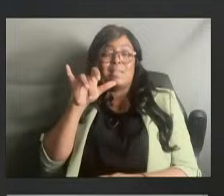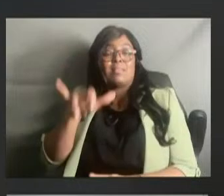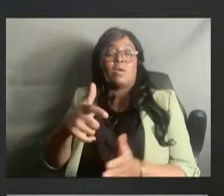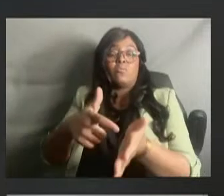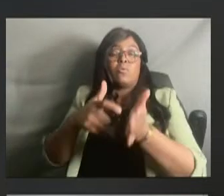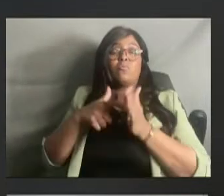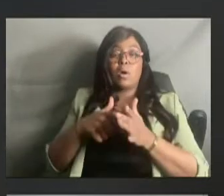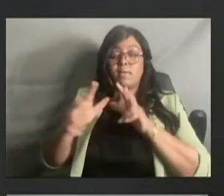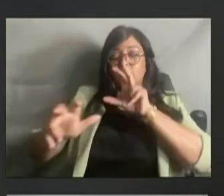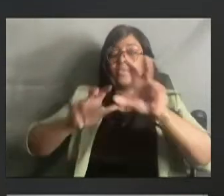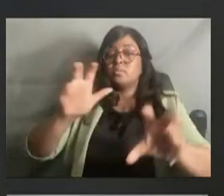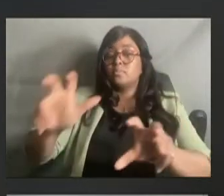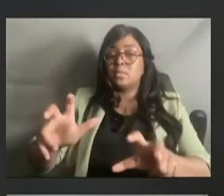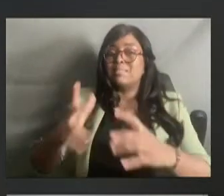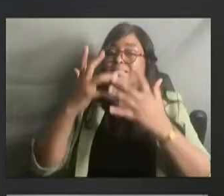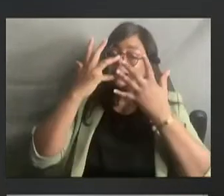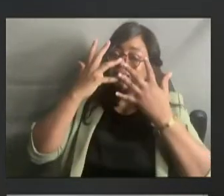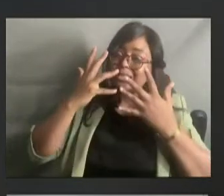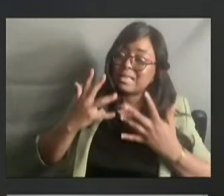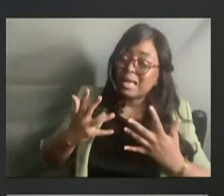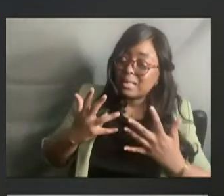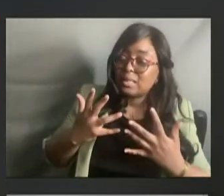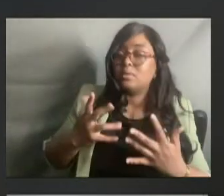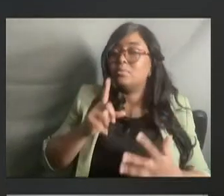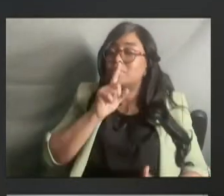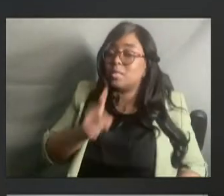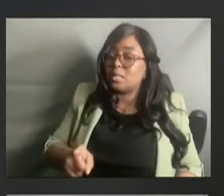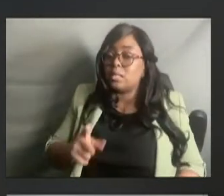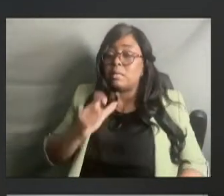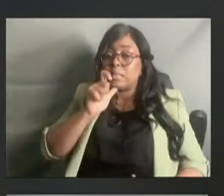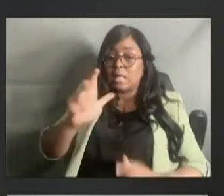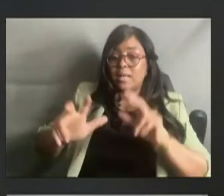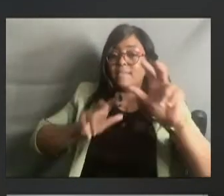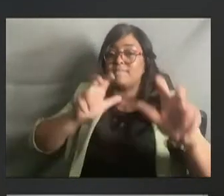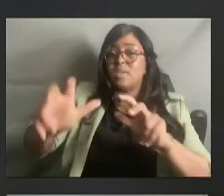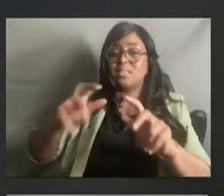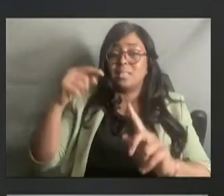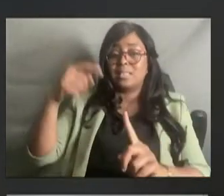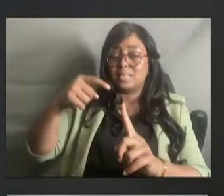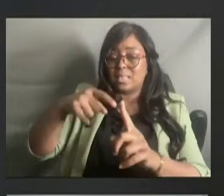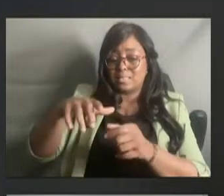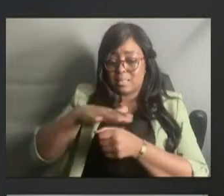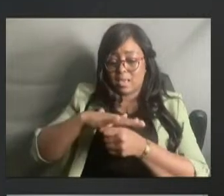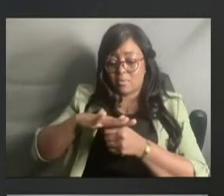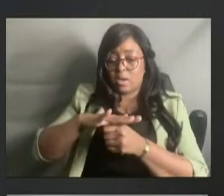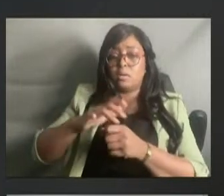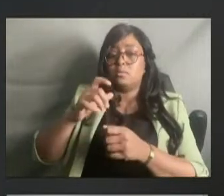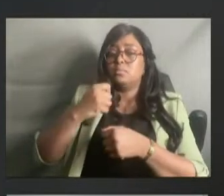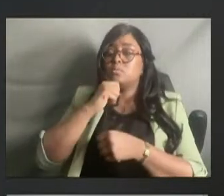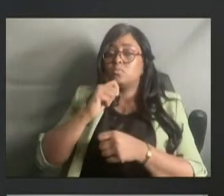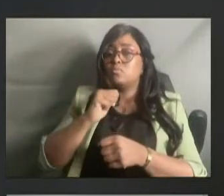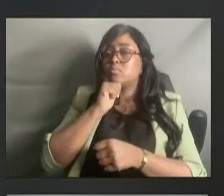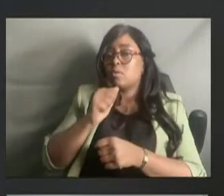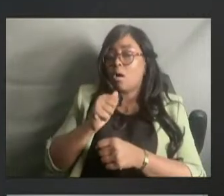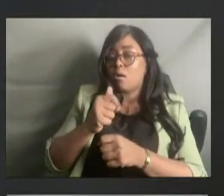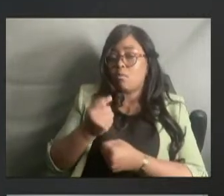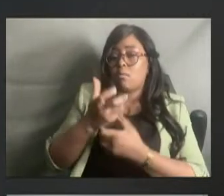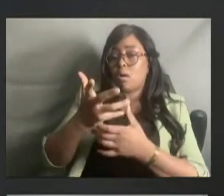we need to do. And they require an investment. The sad reality, friends, is that is that not